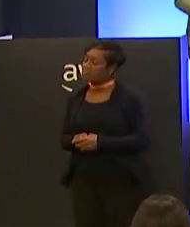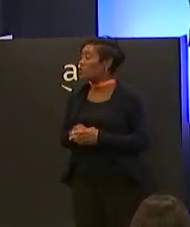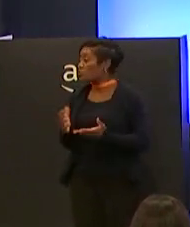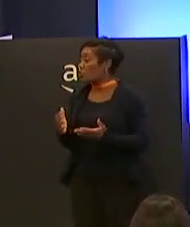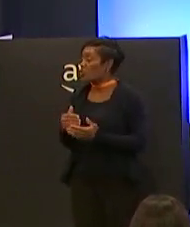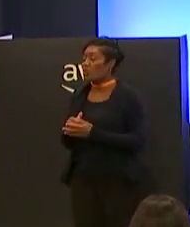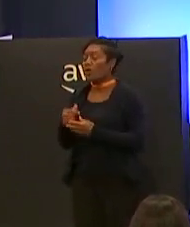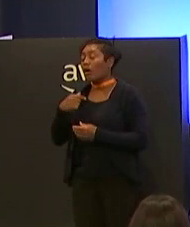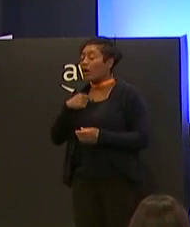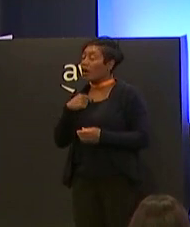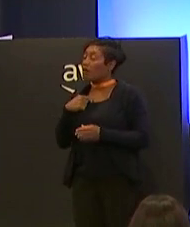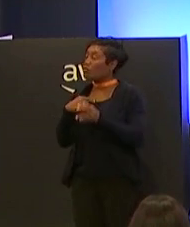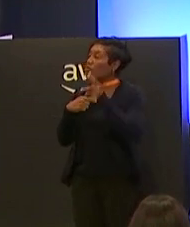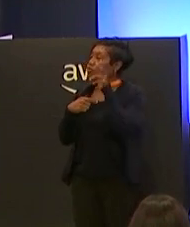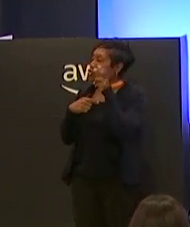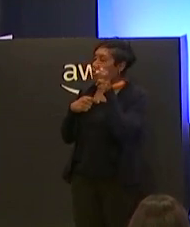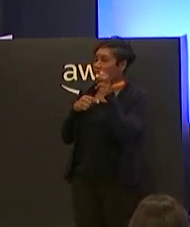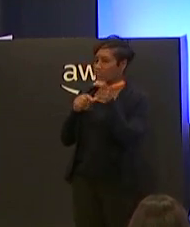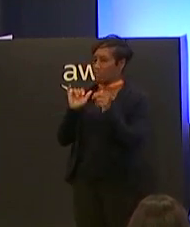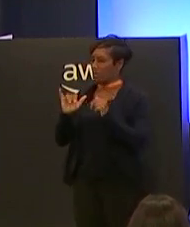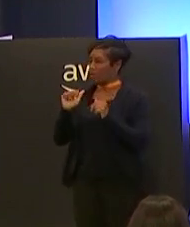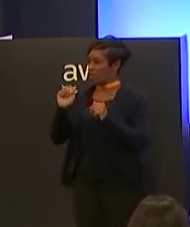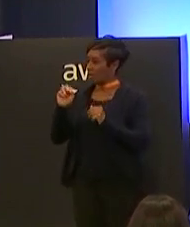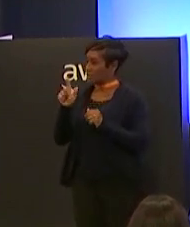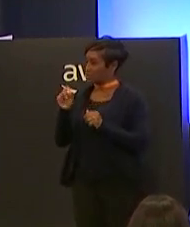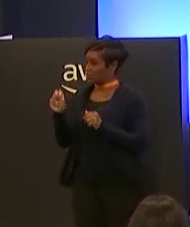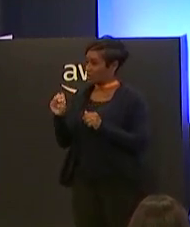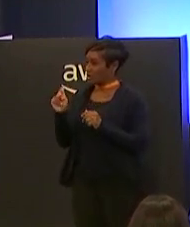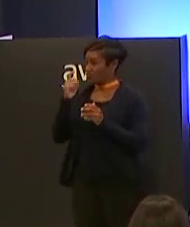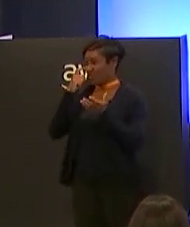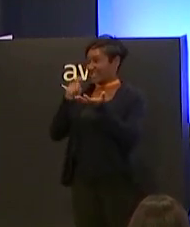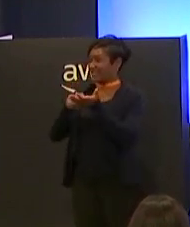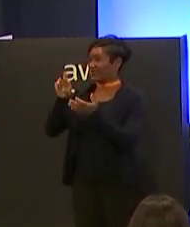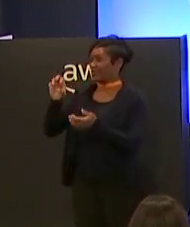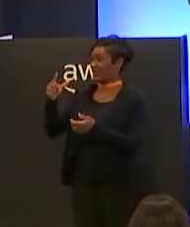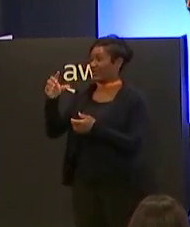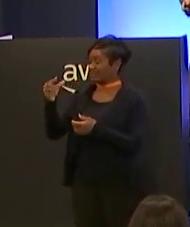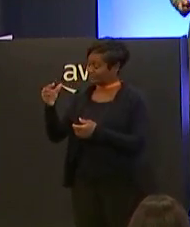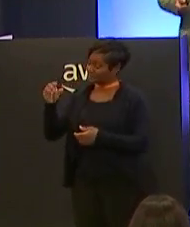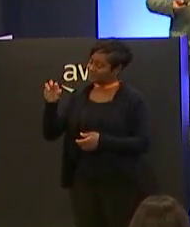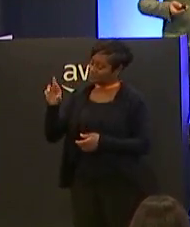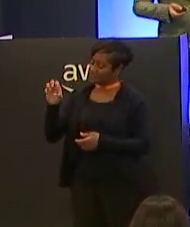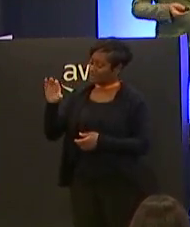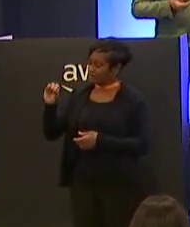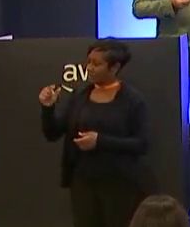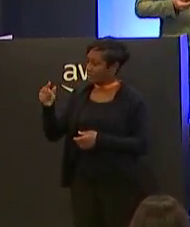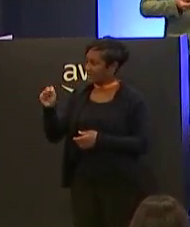So then I heard that Amazon recognition released this upgrade of its service